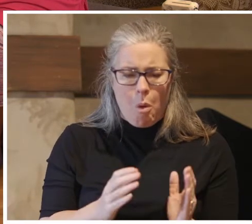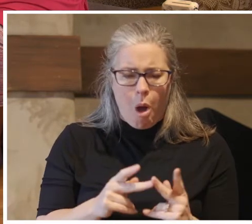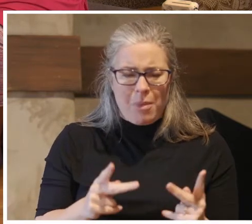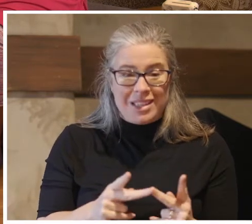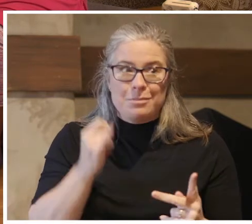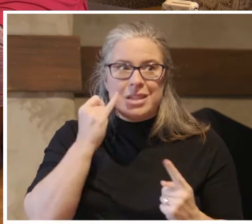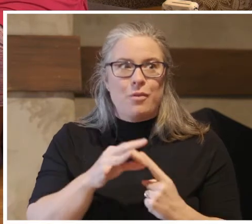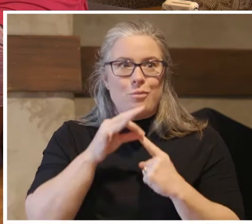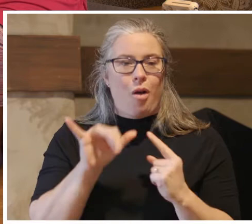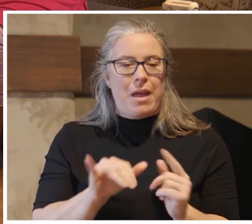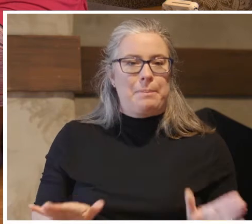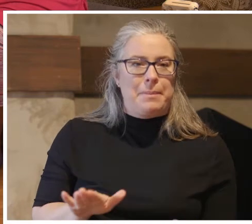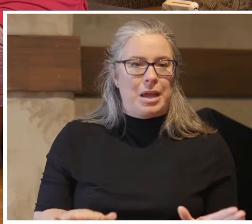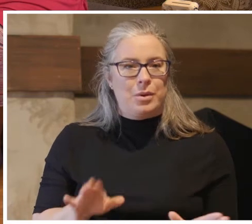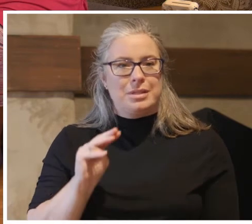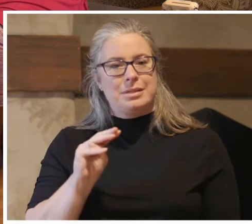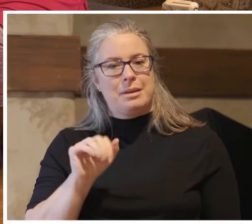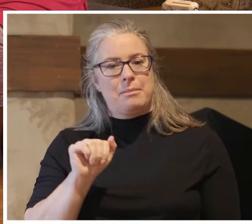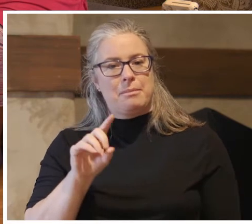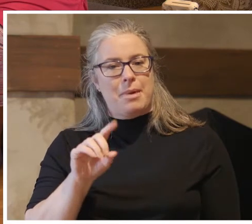especially if they're small like the penguins in "Madagascar."